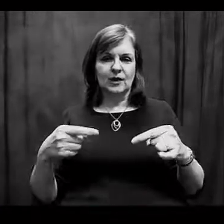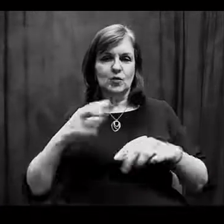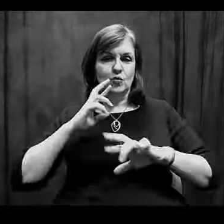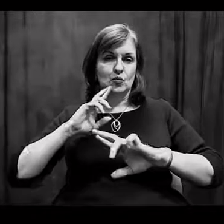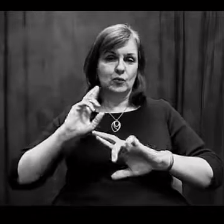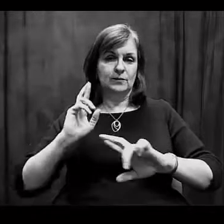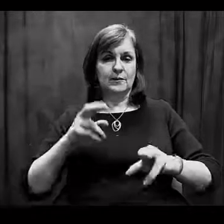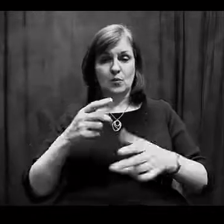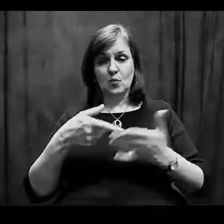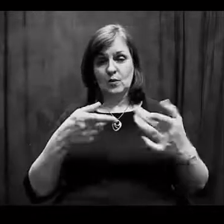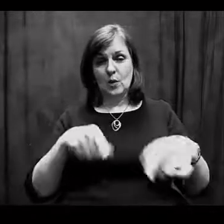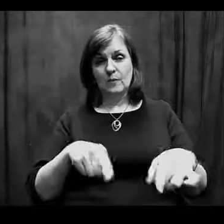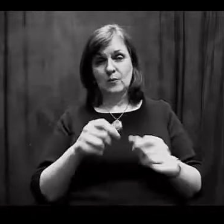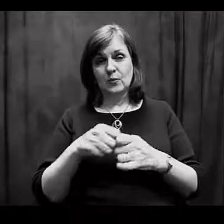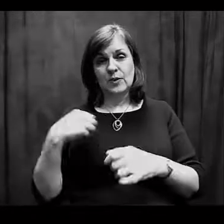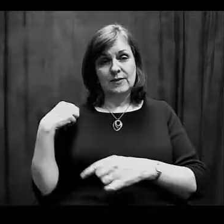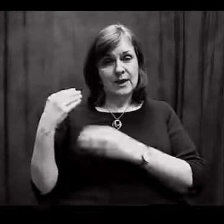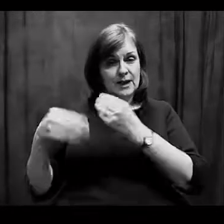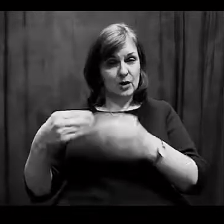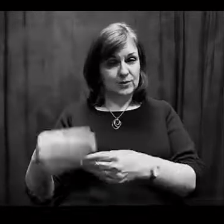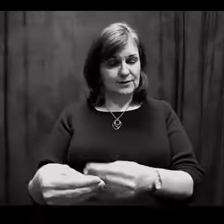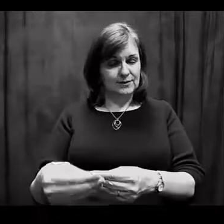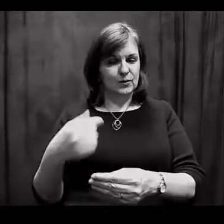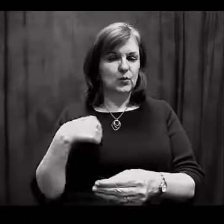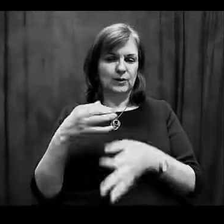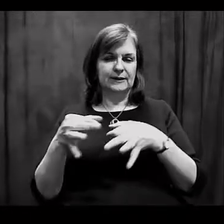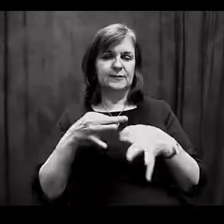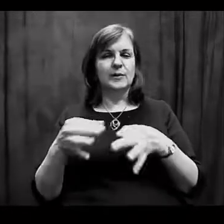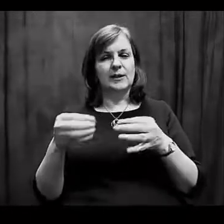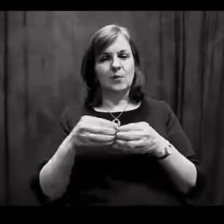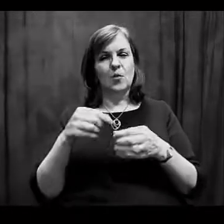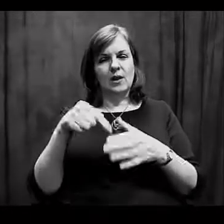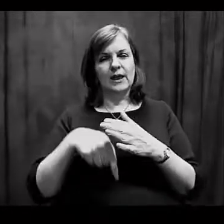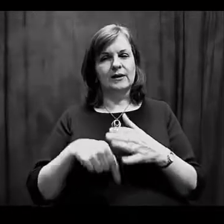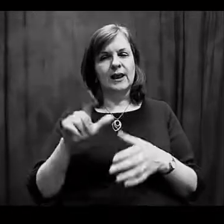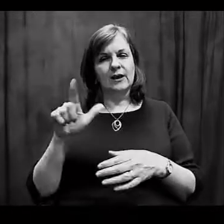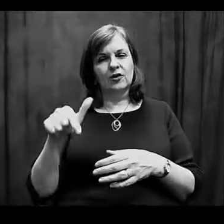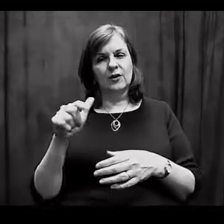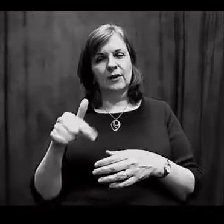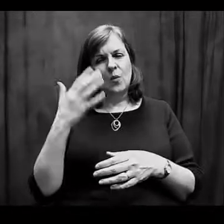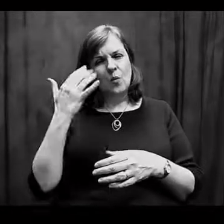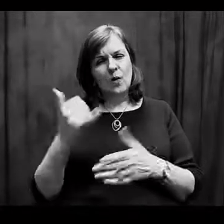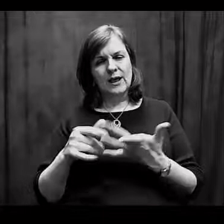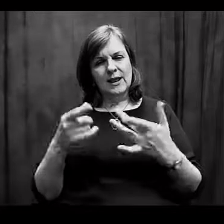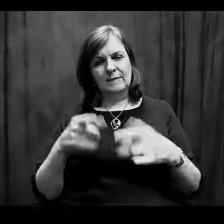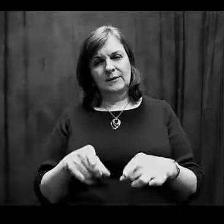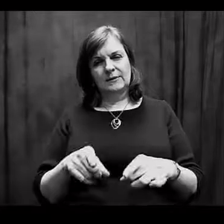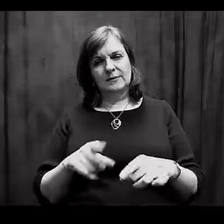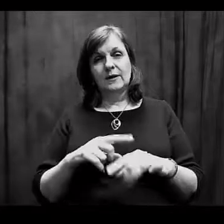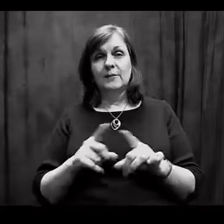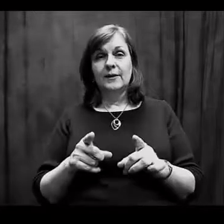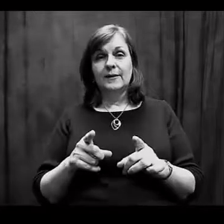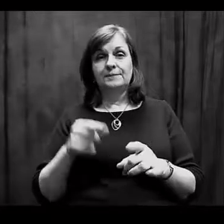genetic response to what going on with inheritance and we'll look at this more and think about why it happens